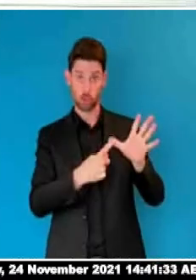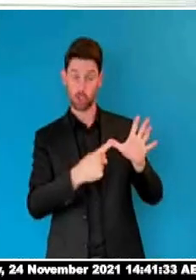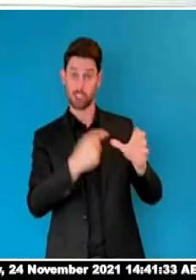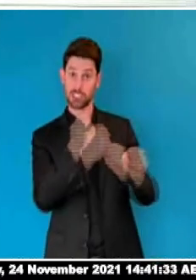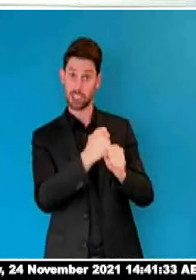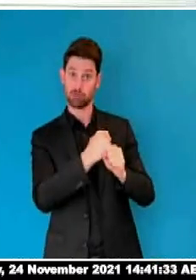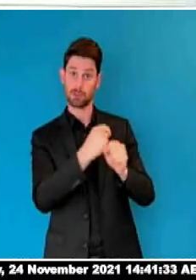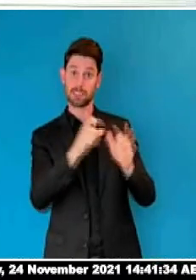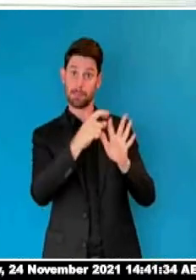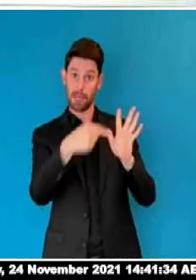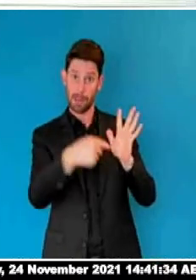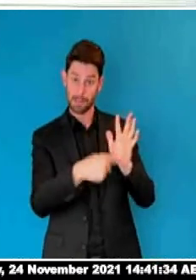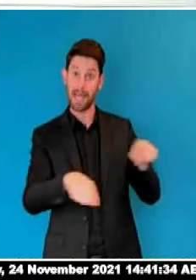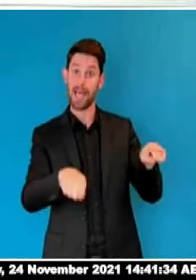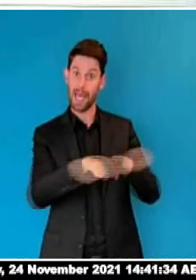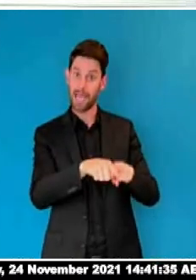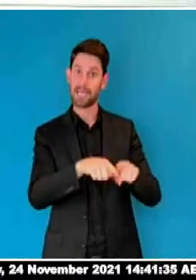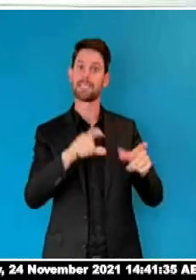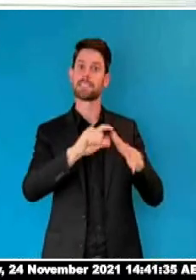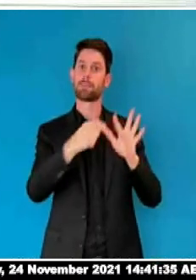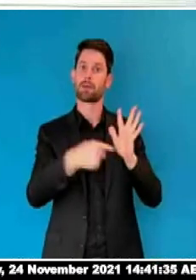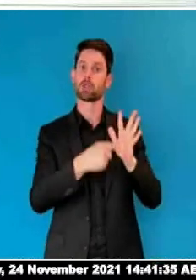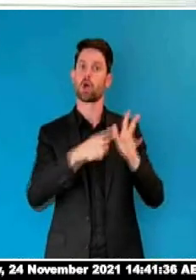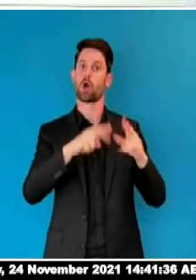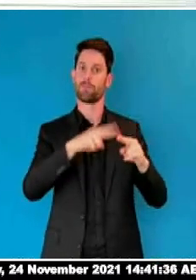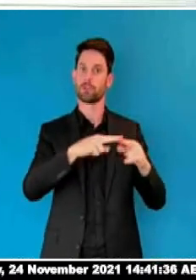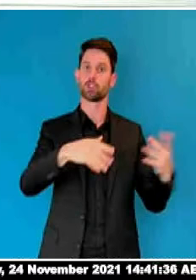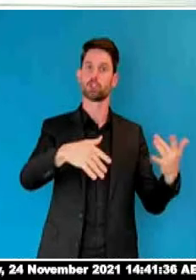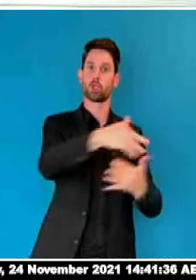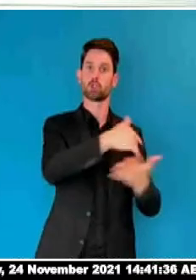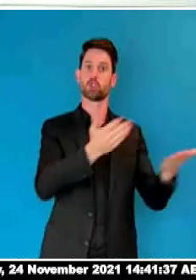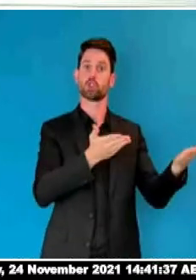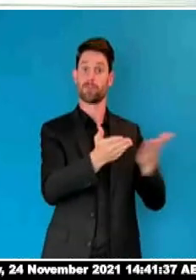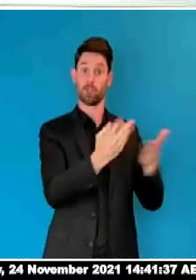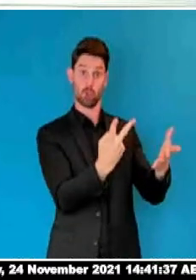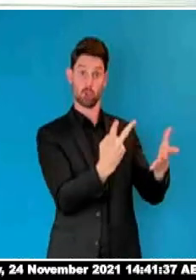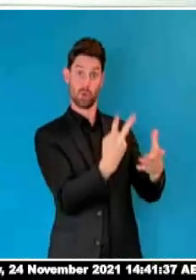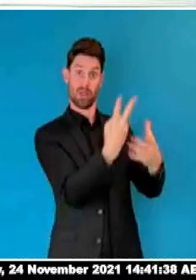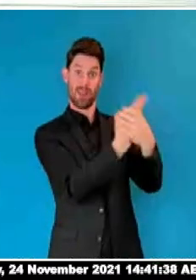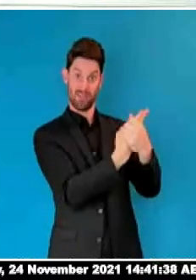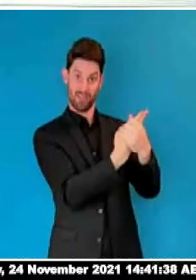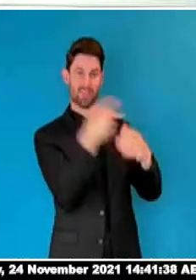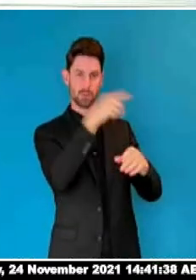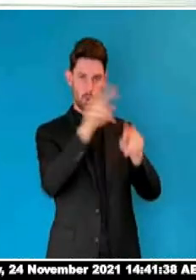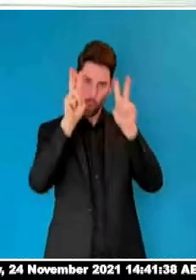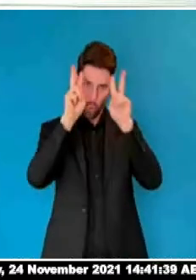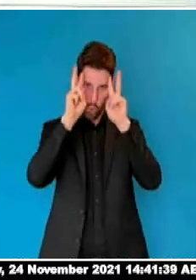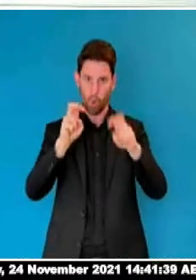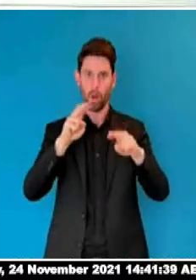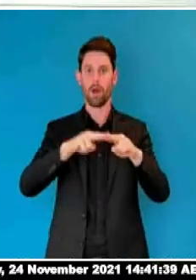Department of Social Services together constitute the Focal Point for meeting